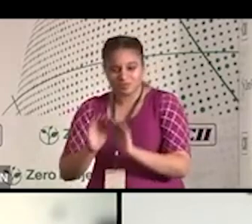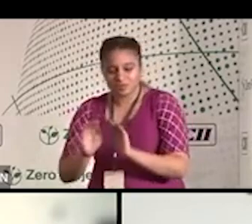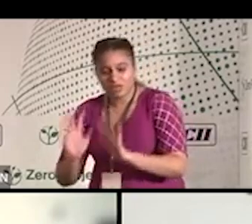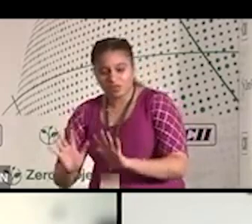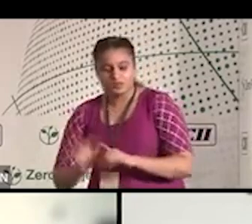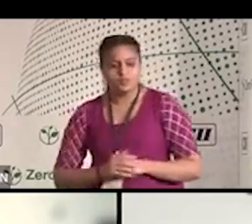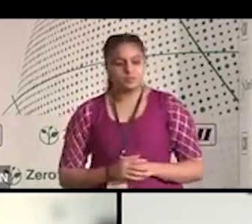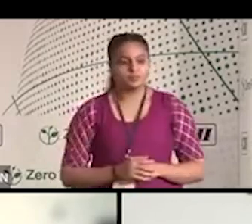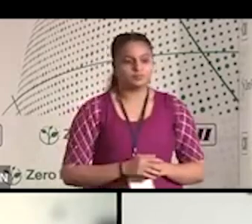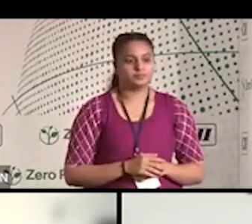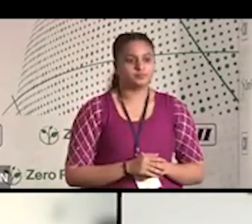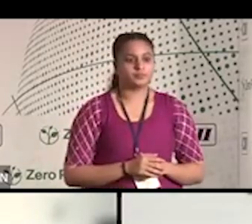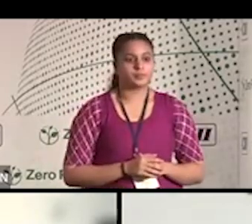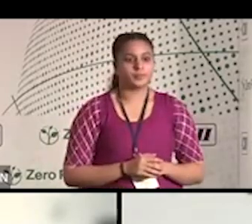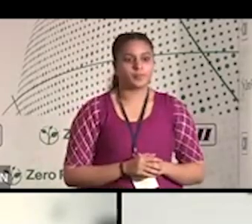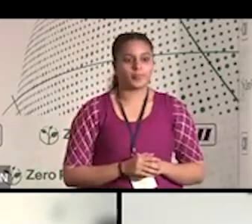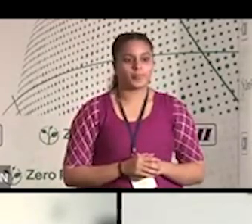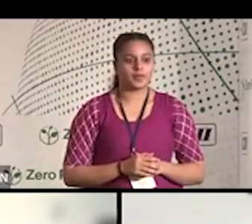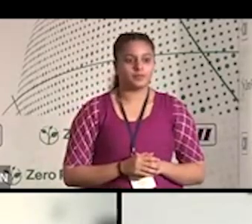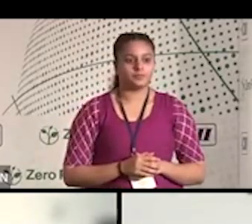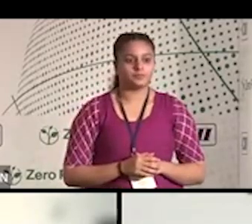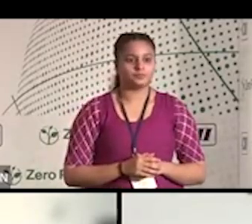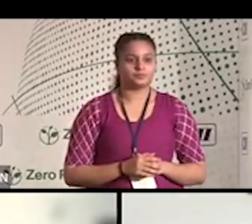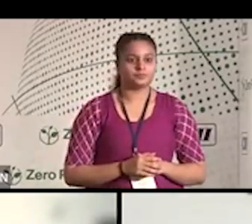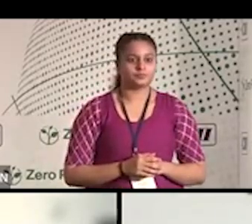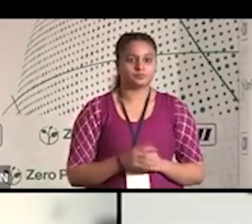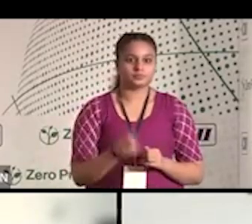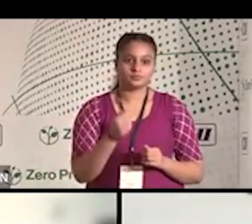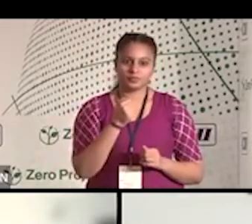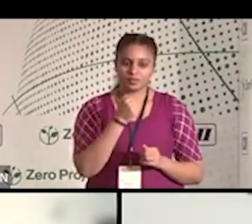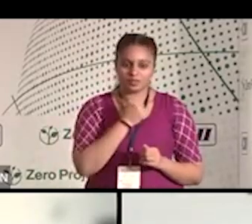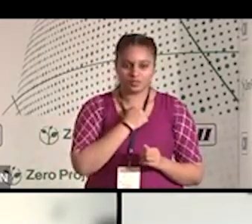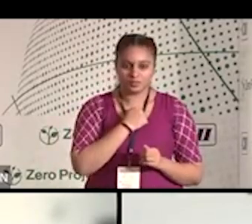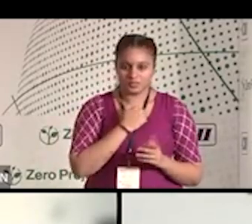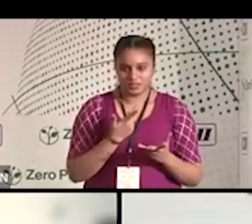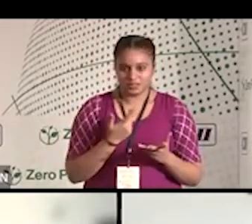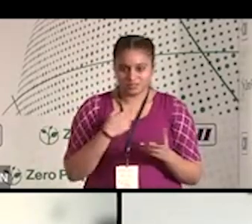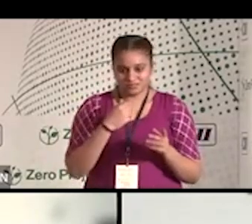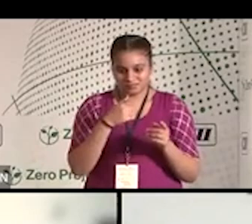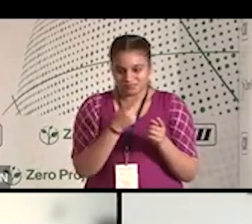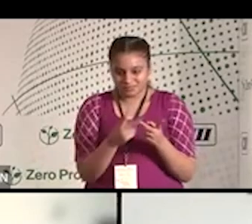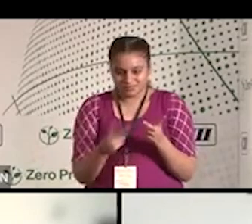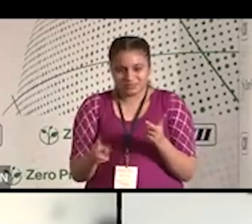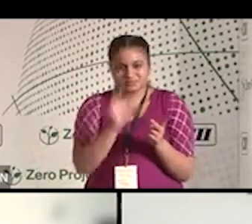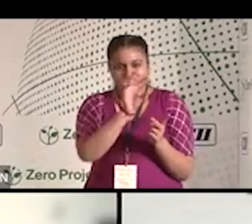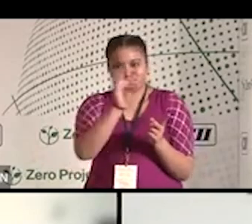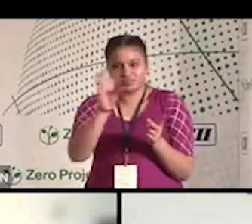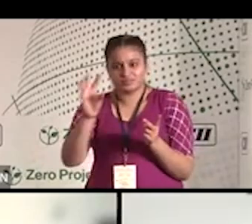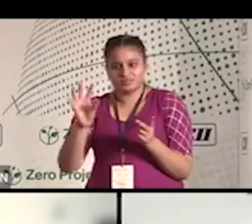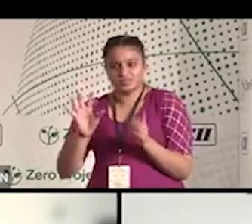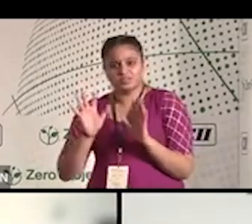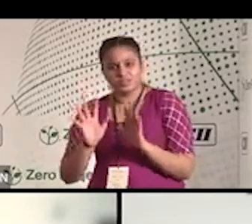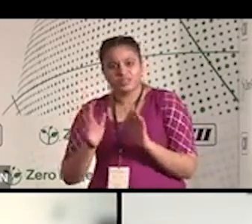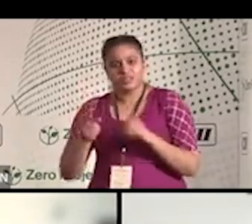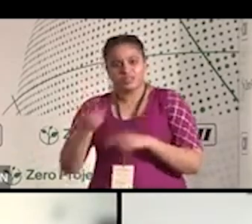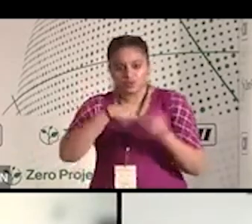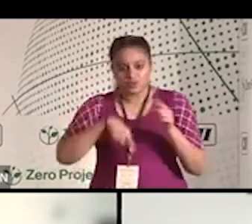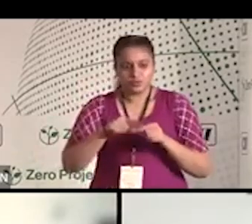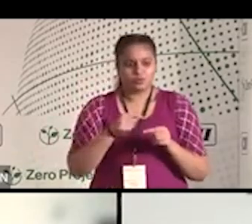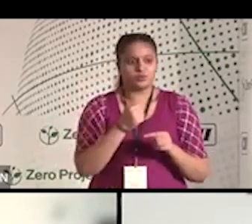And I guess my background is mostly from the United States, but I think you can apply that broadly, that a law